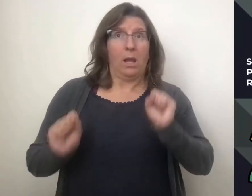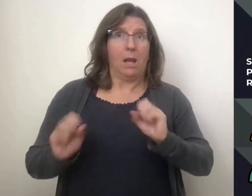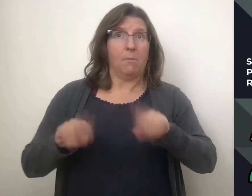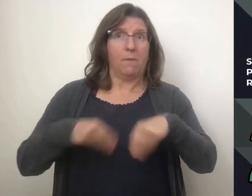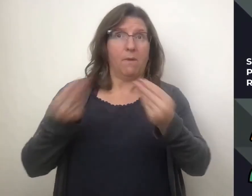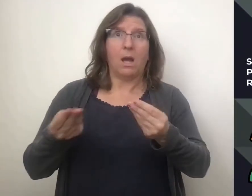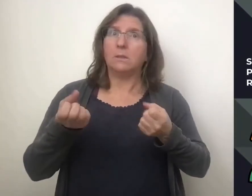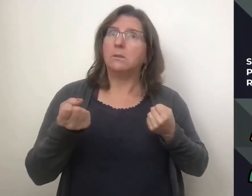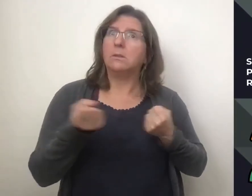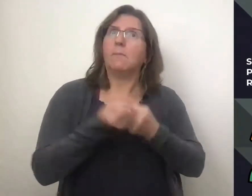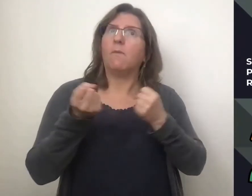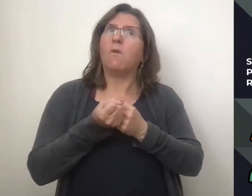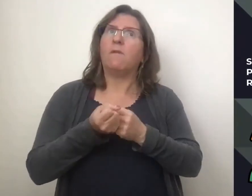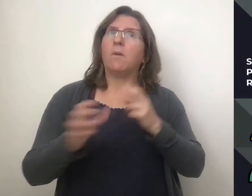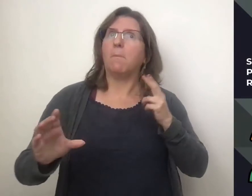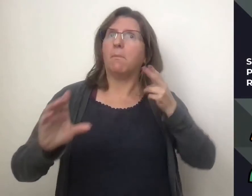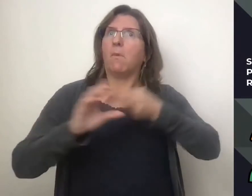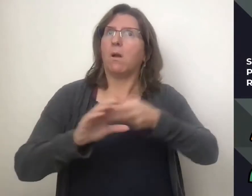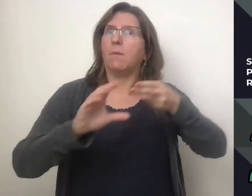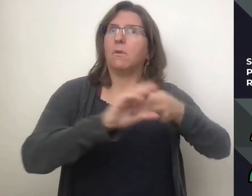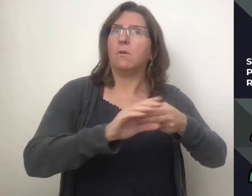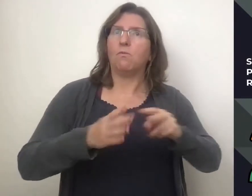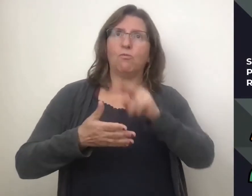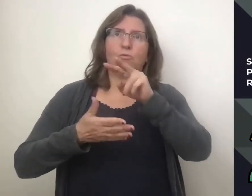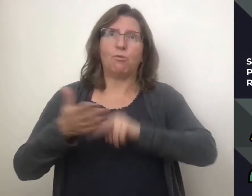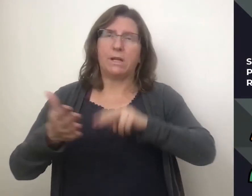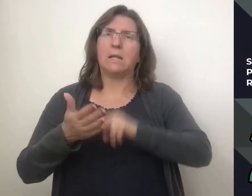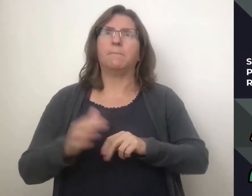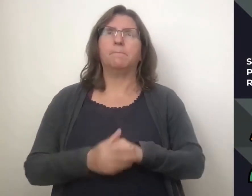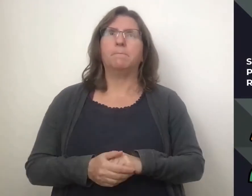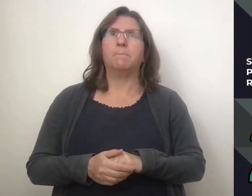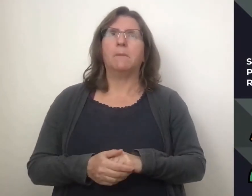PressBooks supports participatory reading.